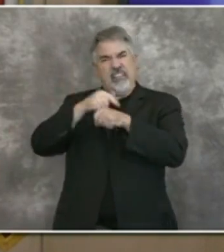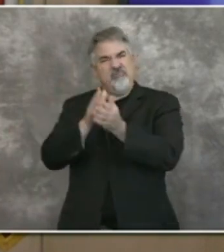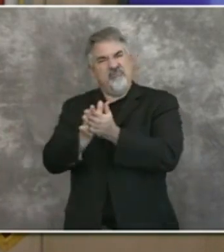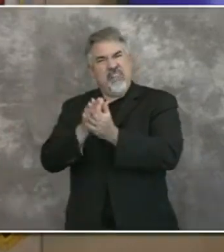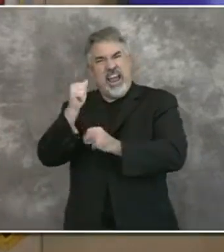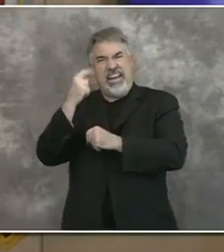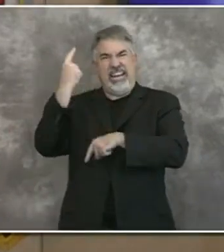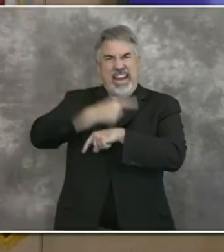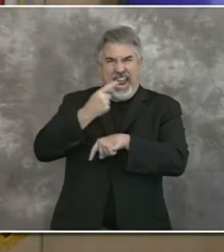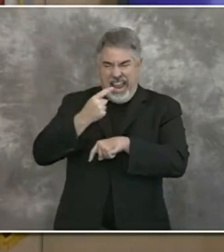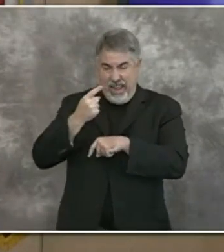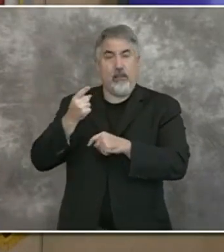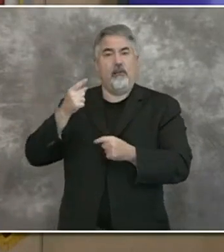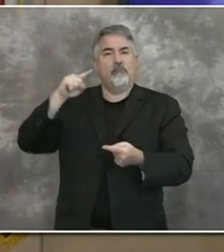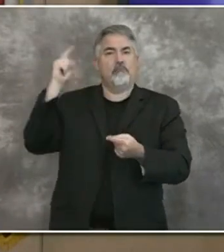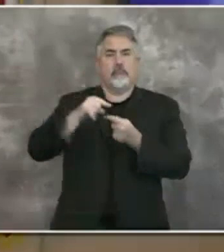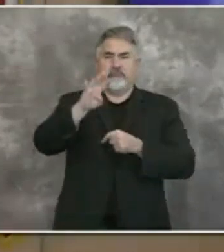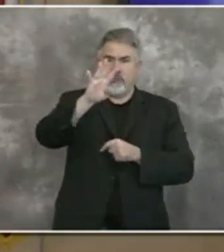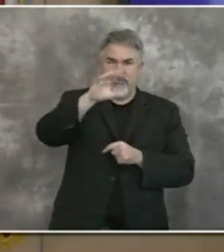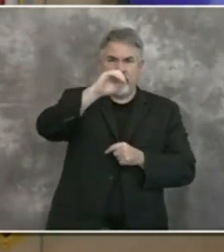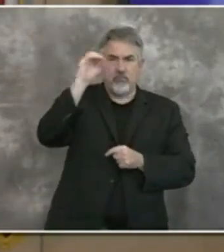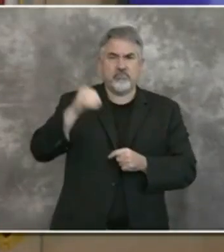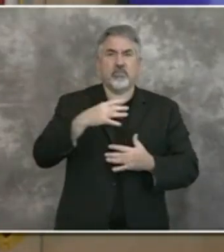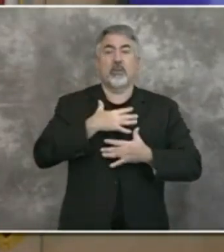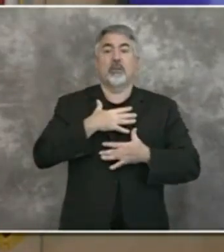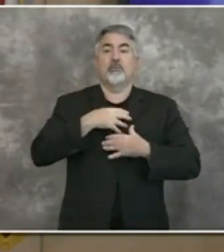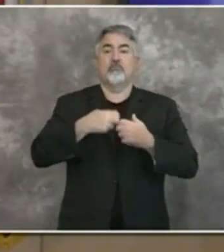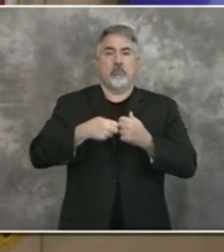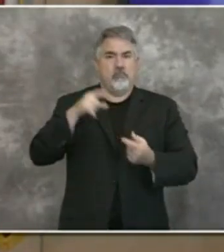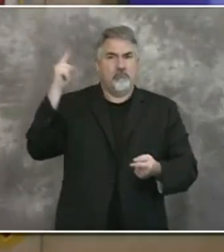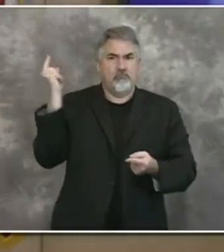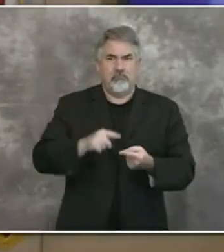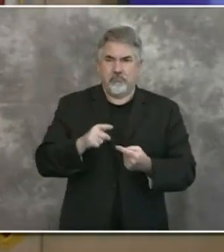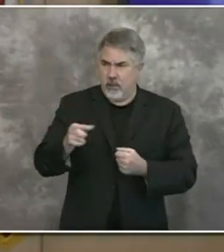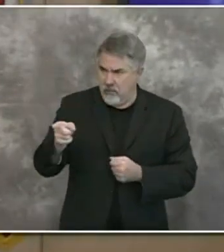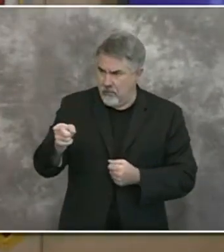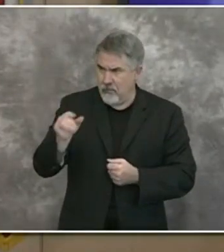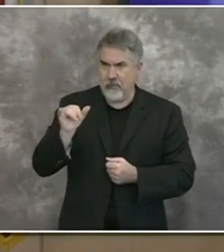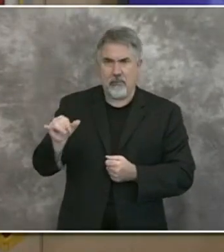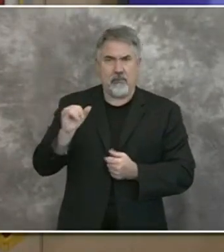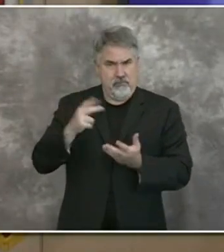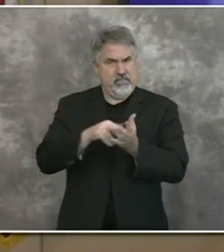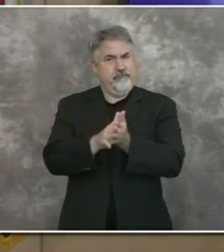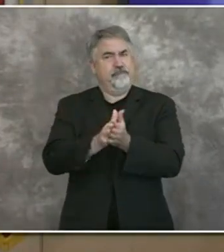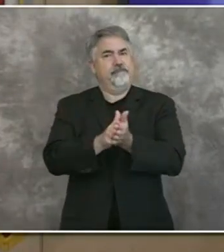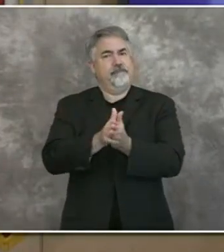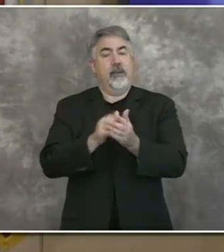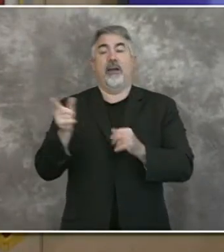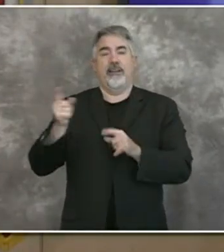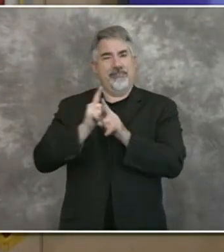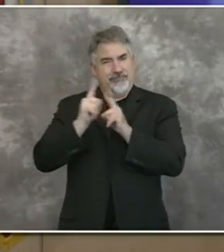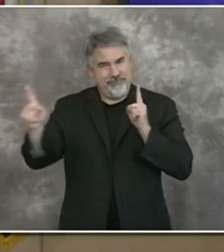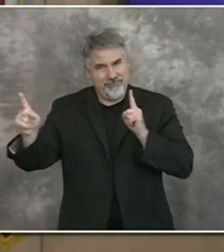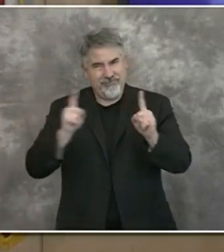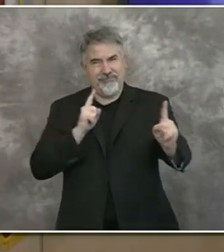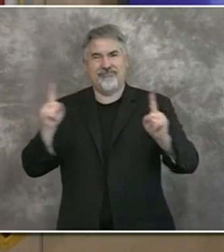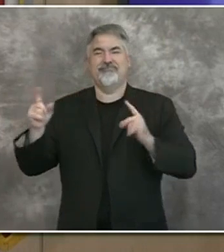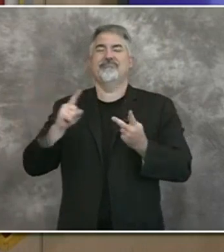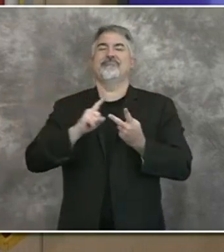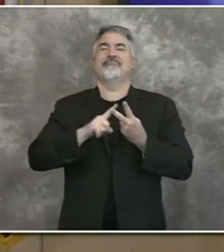RESPIRATORY INFECTIONS BY 45%. THAT LOWERS THE RISK BUT DOESN'T ELIMINATE. PHYSICAL